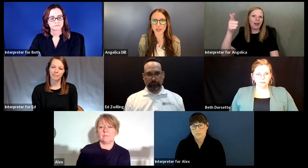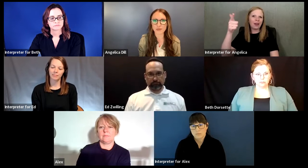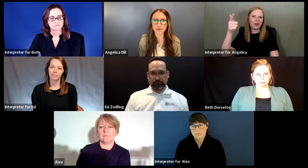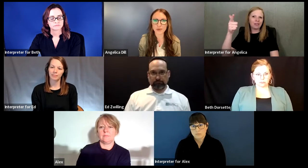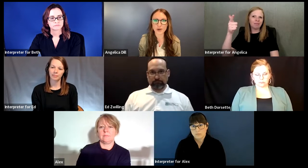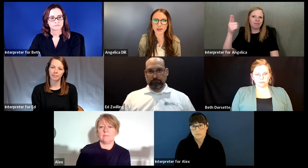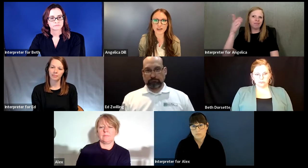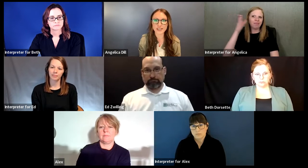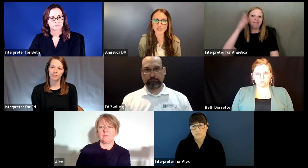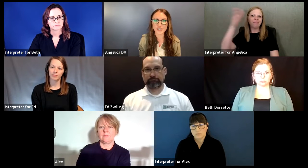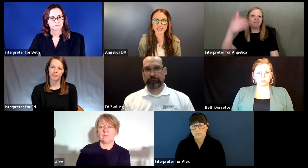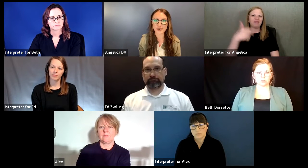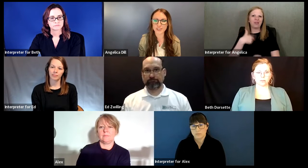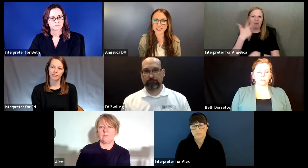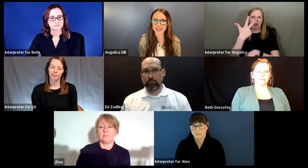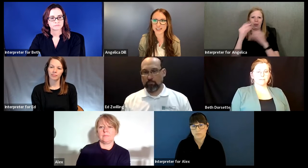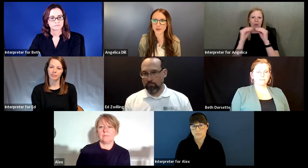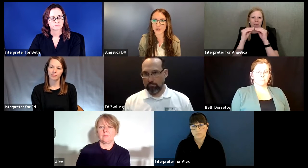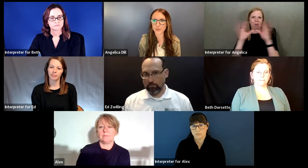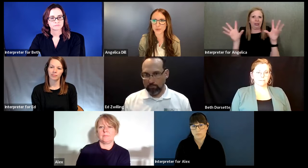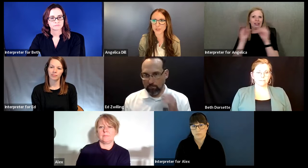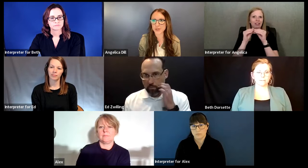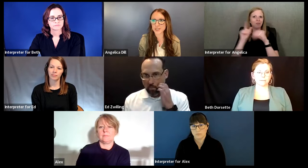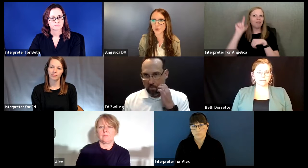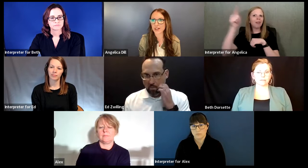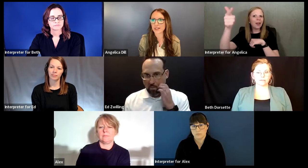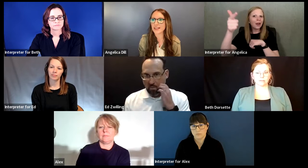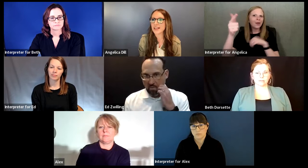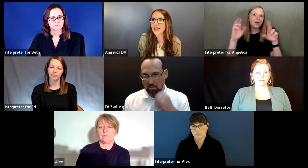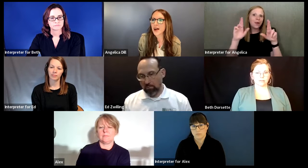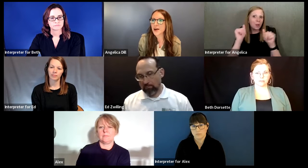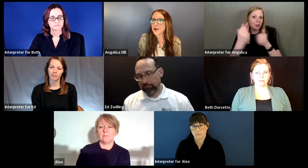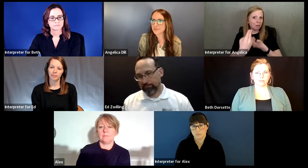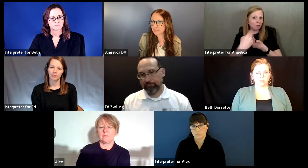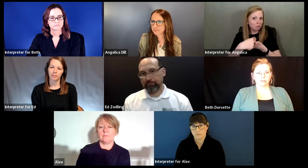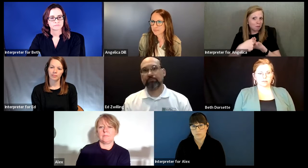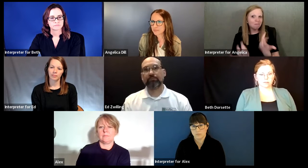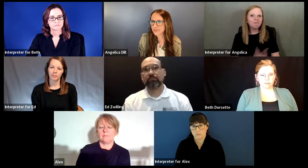We have three more sessions after tonight that we hope you can join, as well.